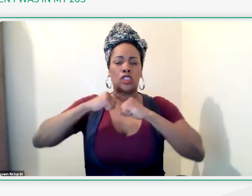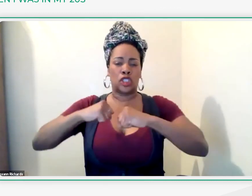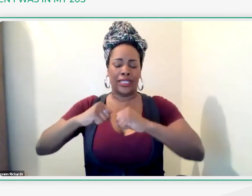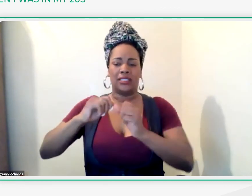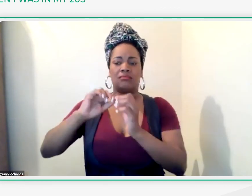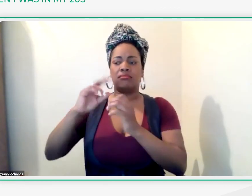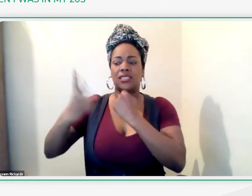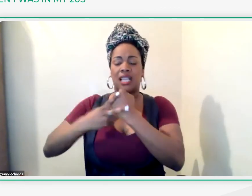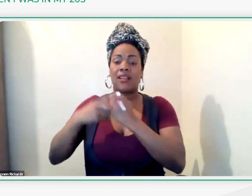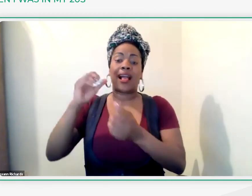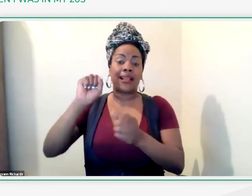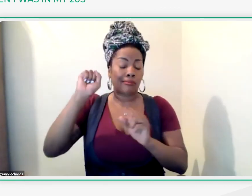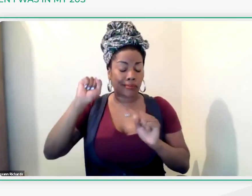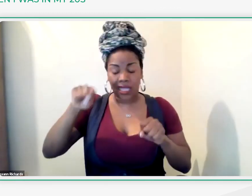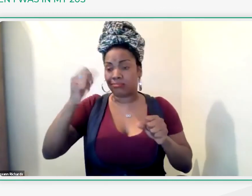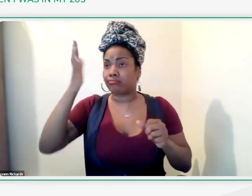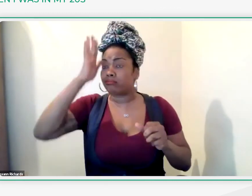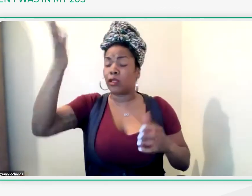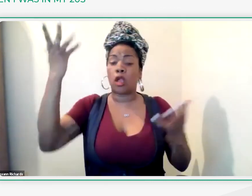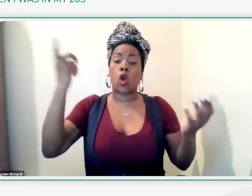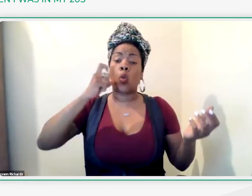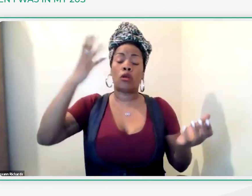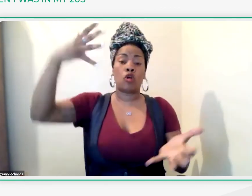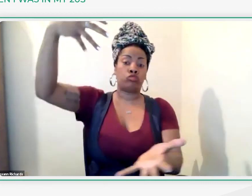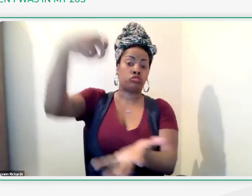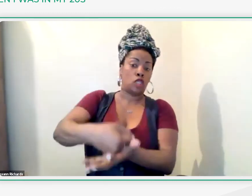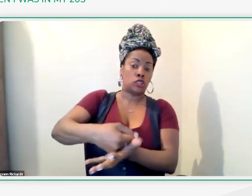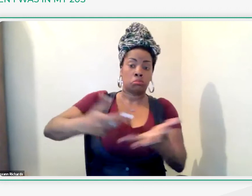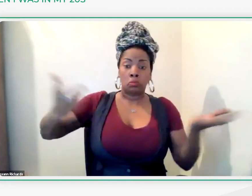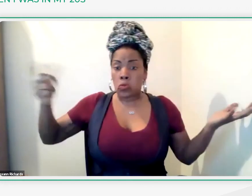Again, there’s more security there and protection.